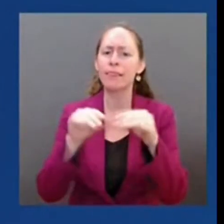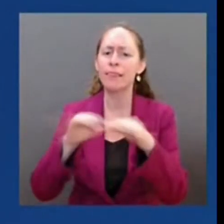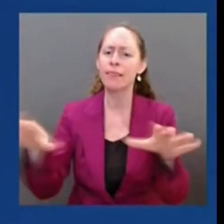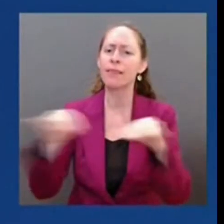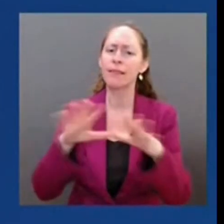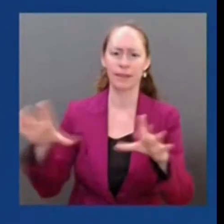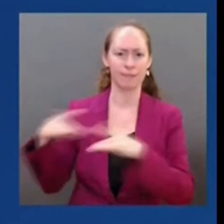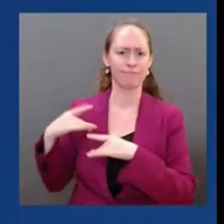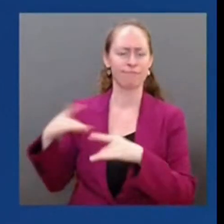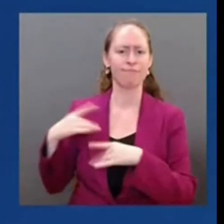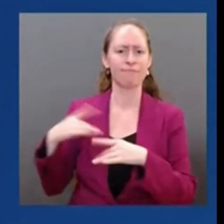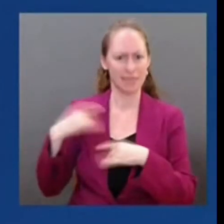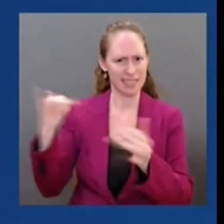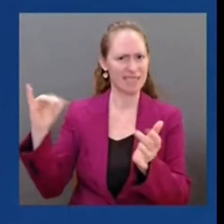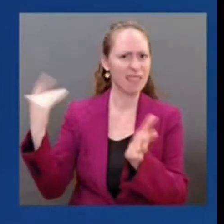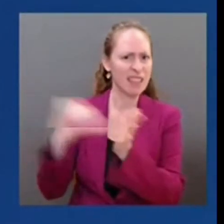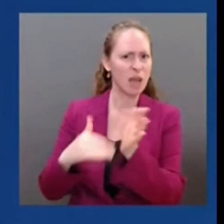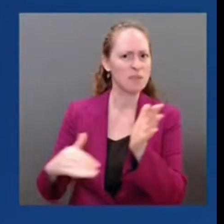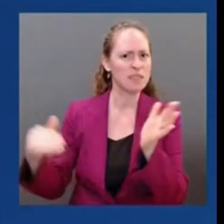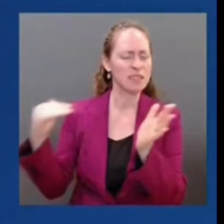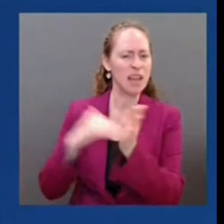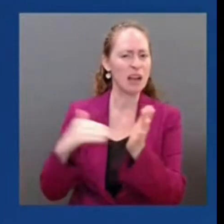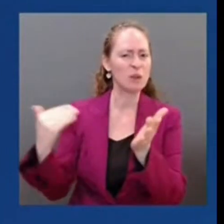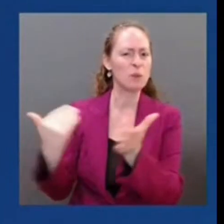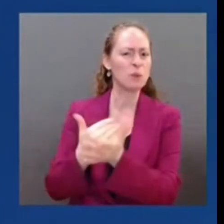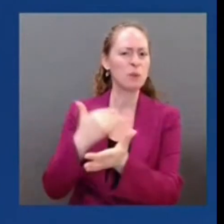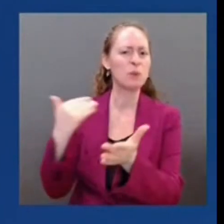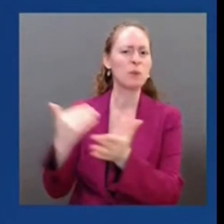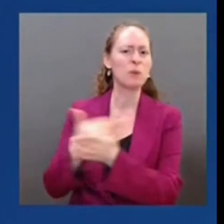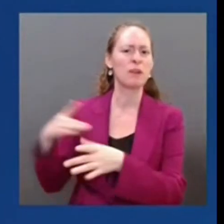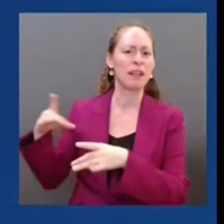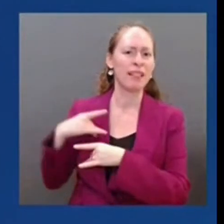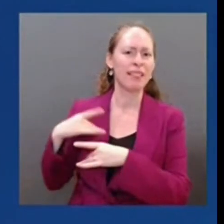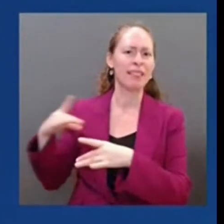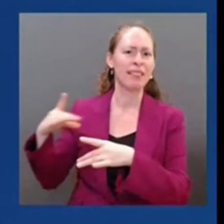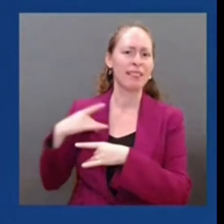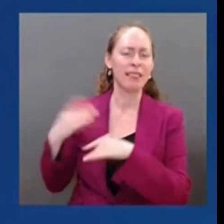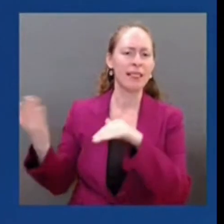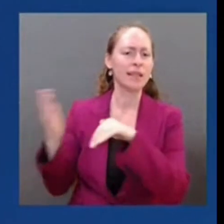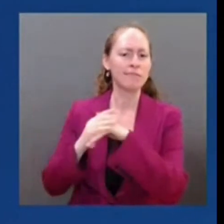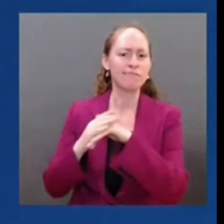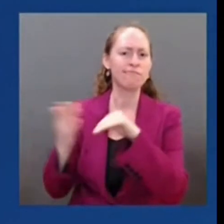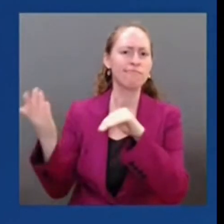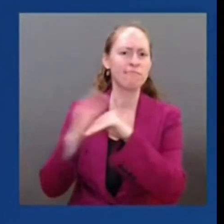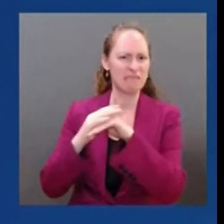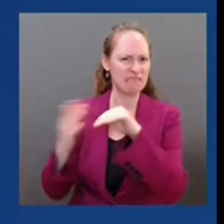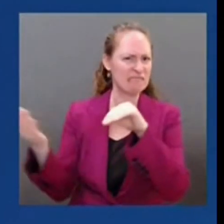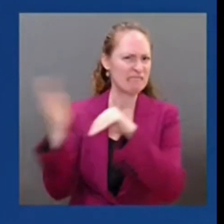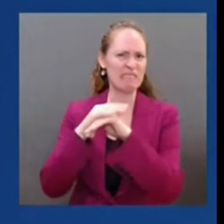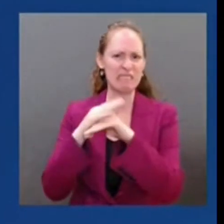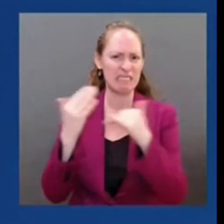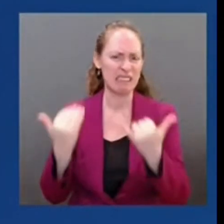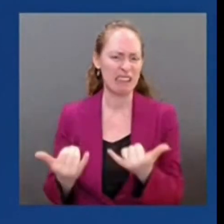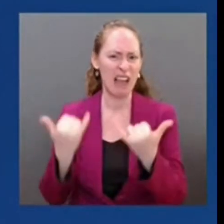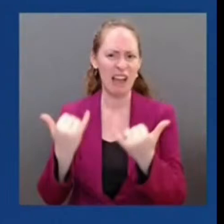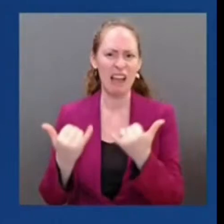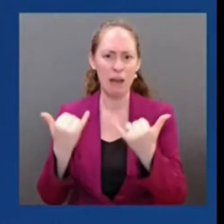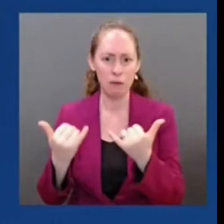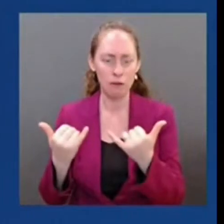BUT, WHAT WE ARE ALSO SEEING AT THIS MOMENT IS A LOT OF INFECTIONS ACROSS THE COUNTRY. DEPENDING ON WHICH TRACKER YOU